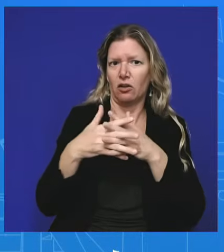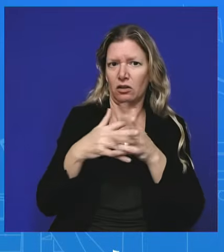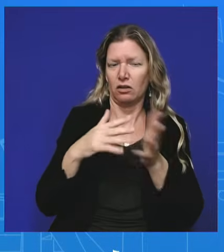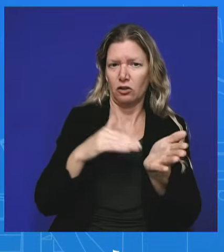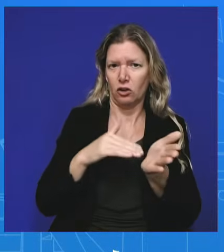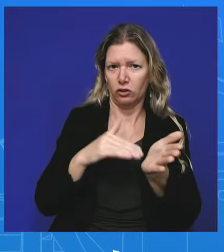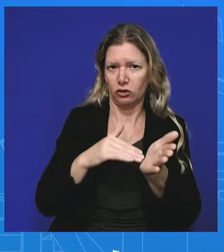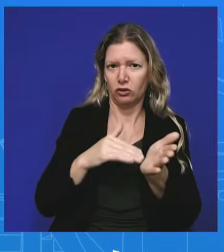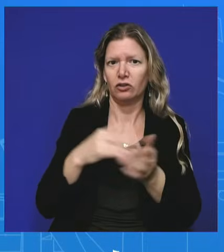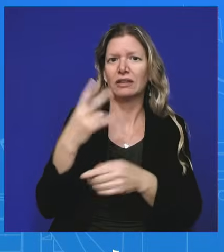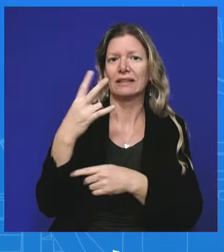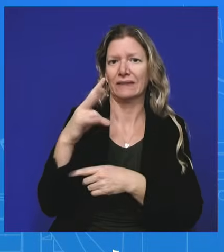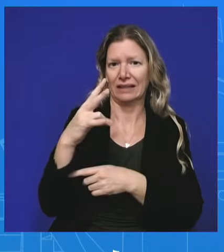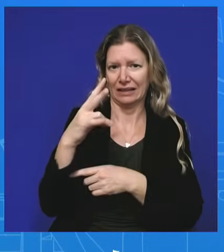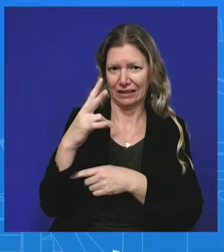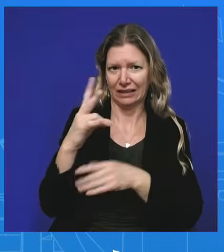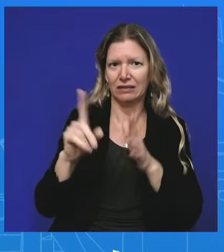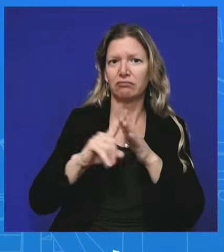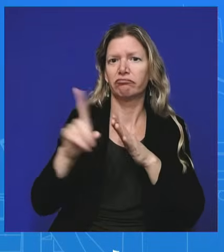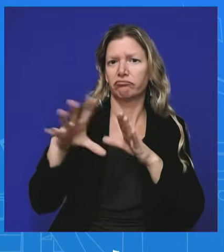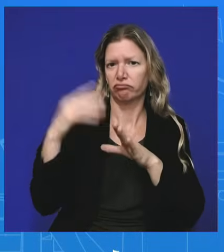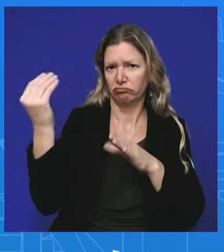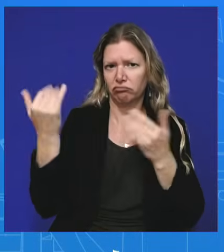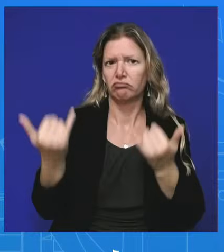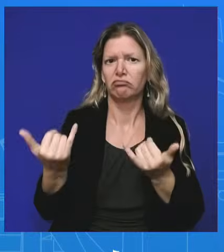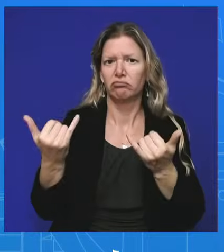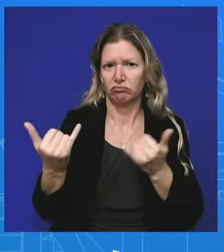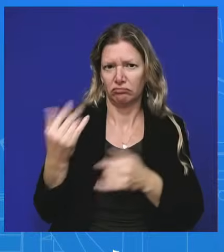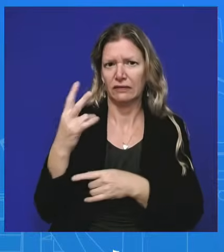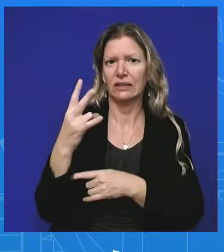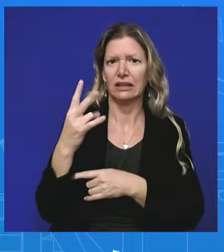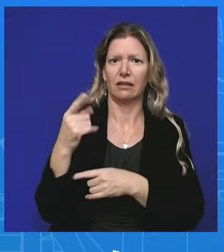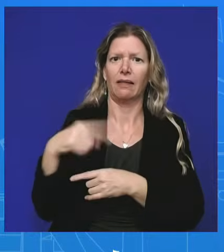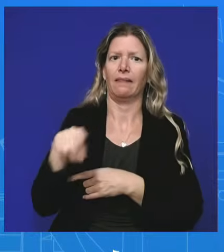but I can assure you that any of them that wanted to leave are out now. The Press: And then, just finally,